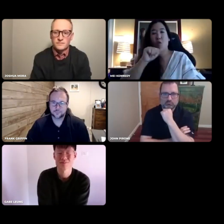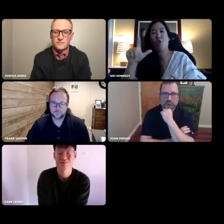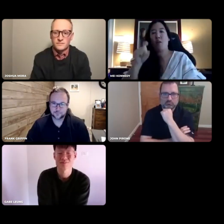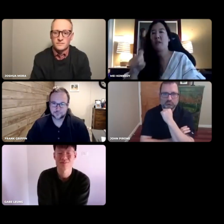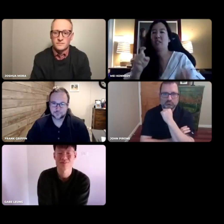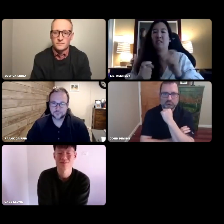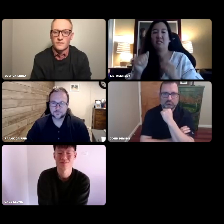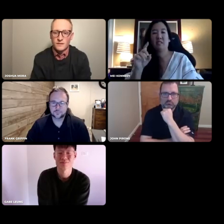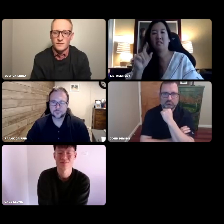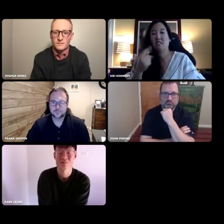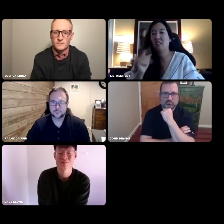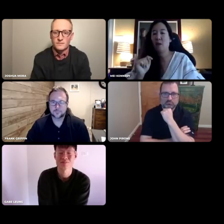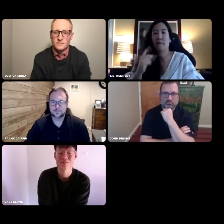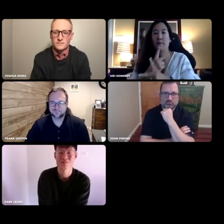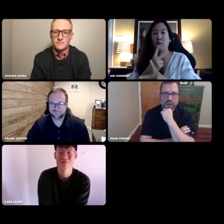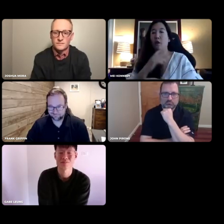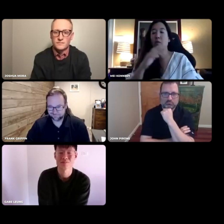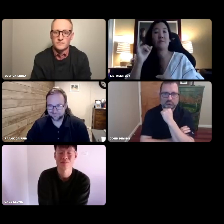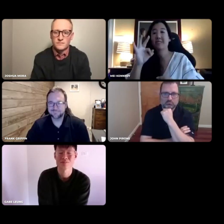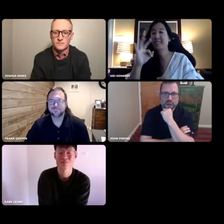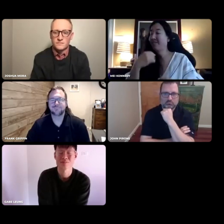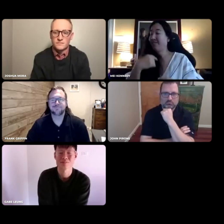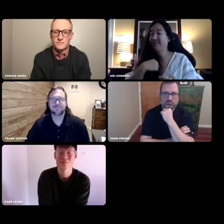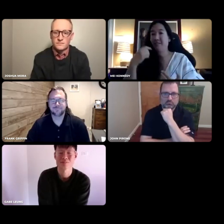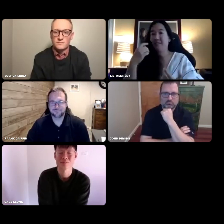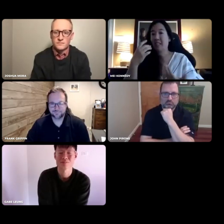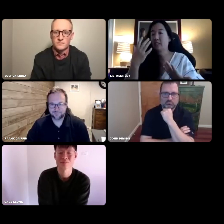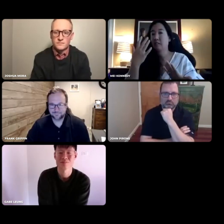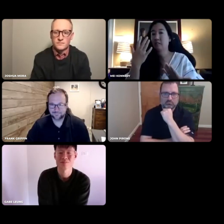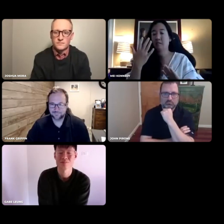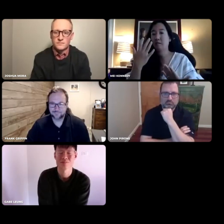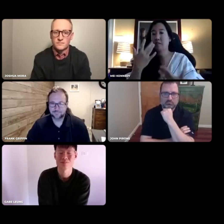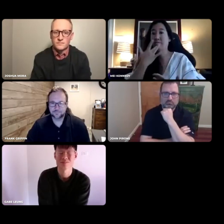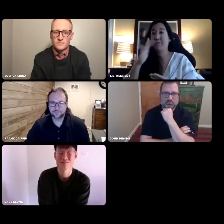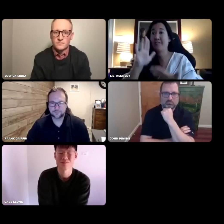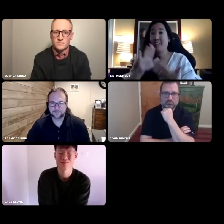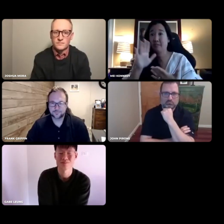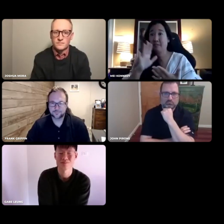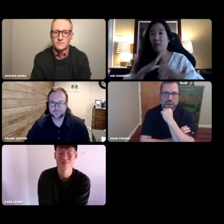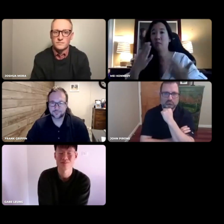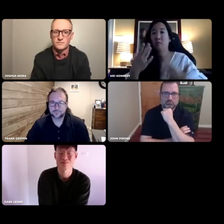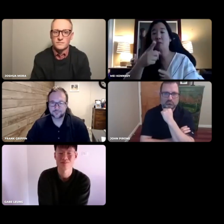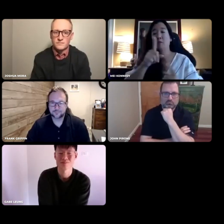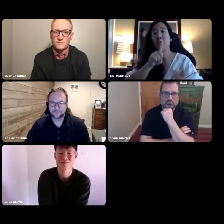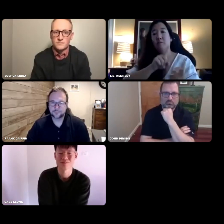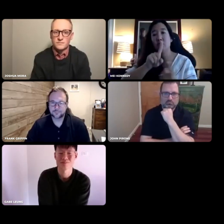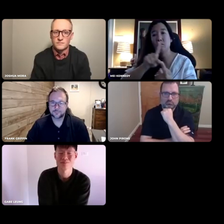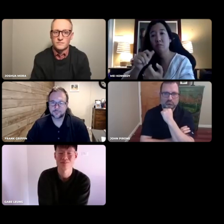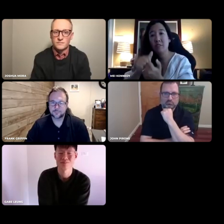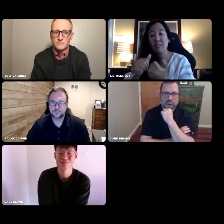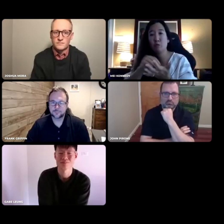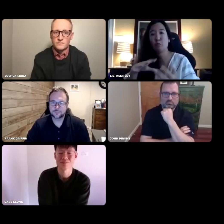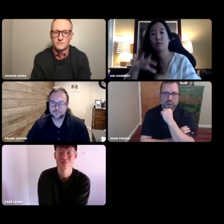It's not by your choice. Everyone has to adapt and figure it out.